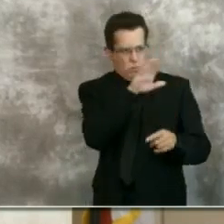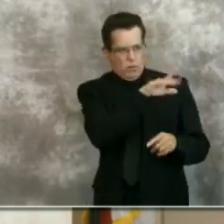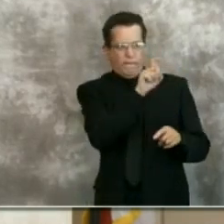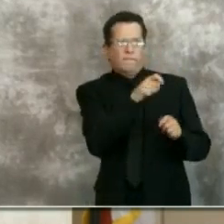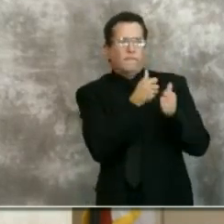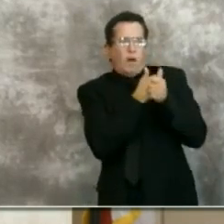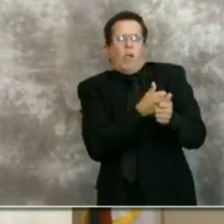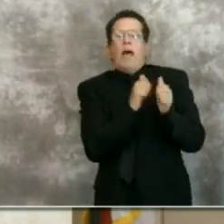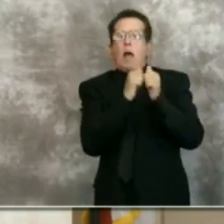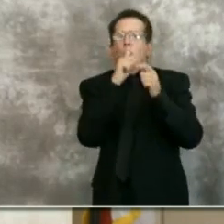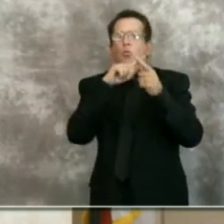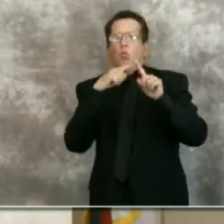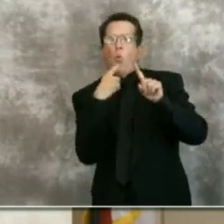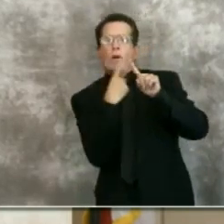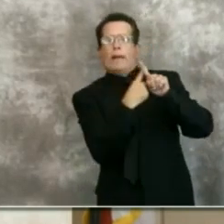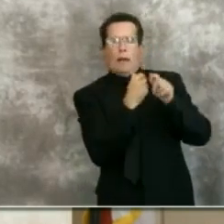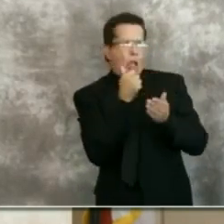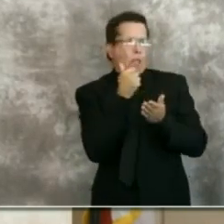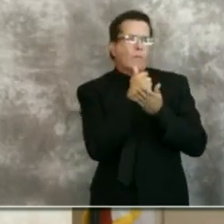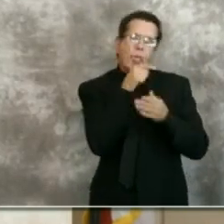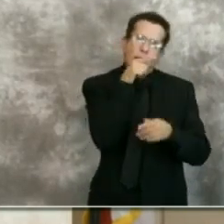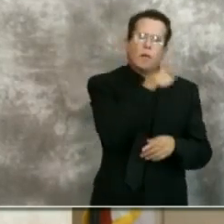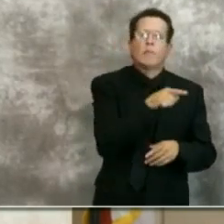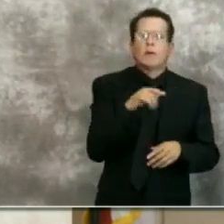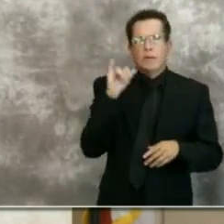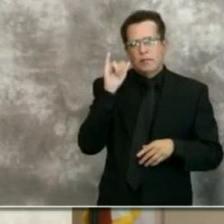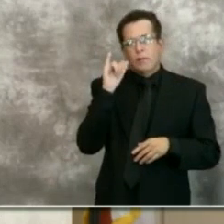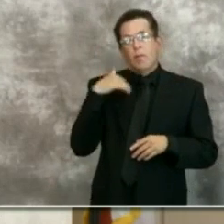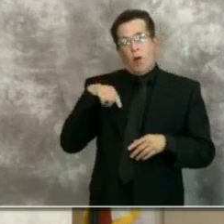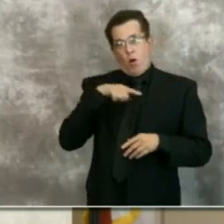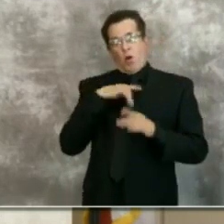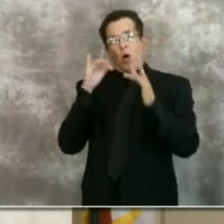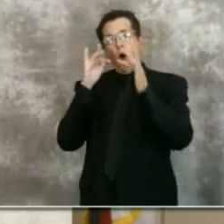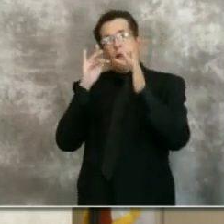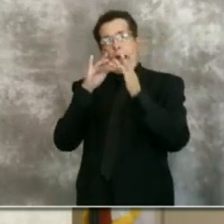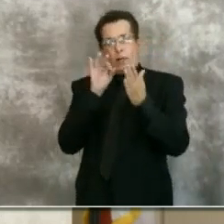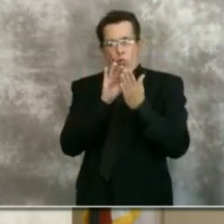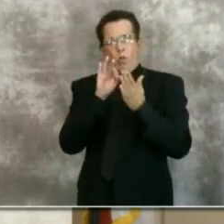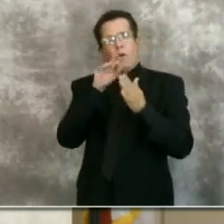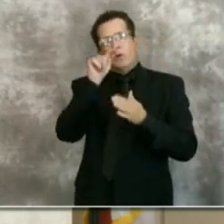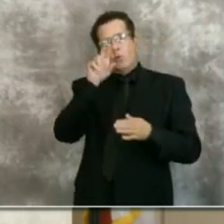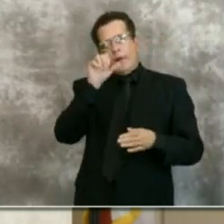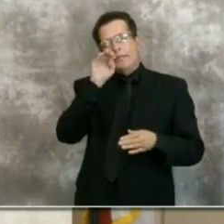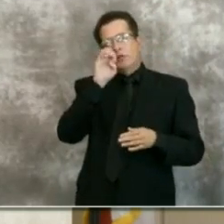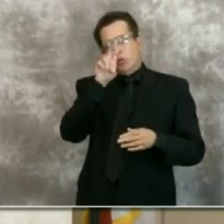INDIVIDUALS KNOW THAT THEY'VE BEEN IN CLOSE CONTACT WITH THE POSITIVE AND THE APPROPRIATE STEPS THEY SHOULD TAKE